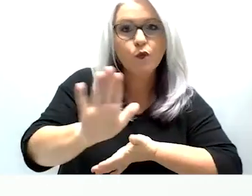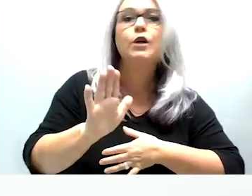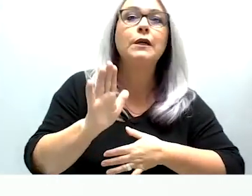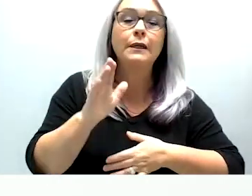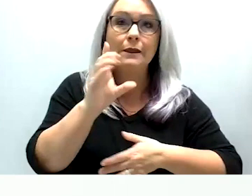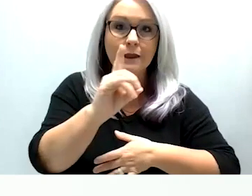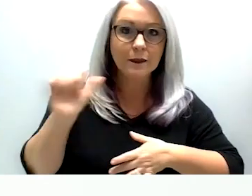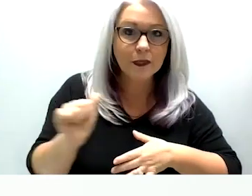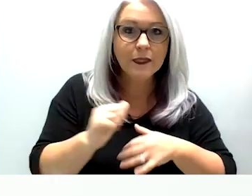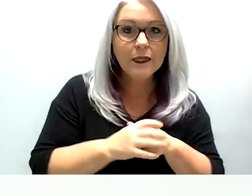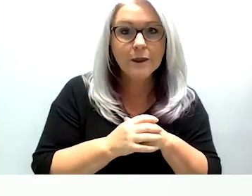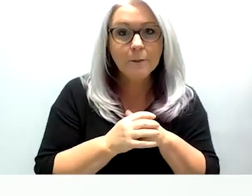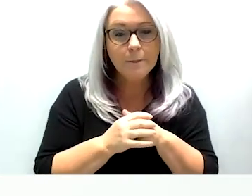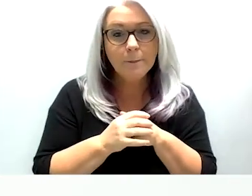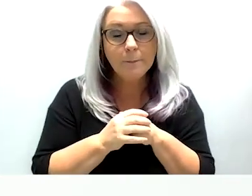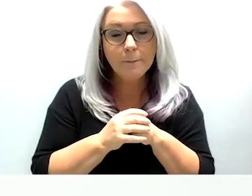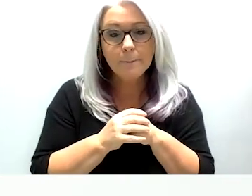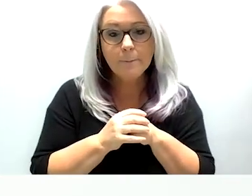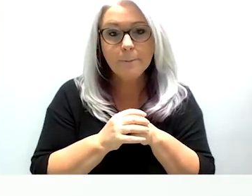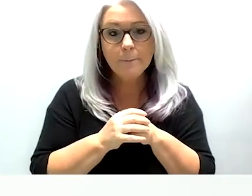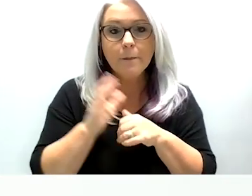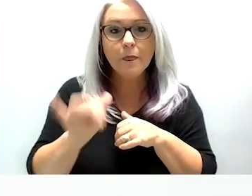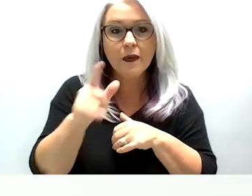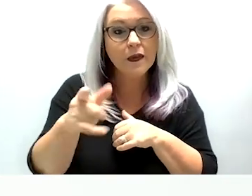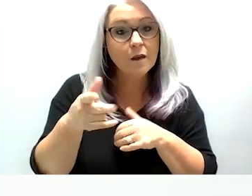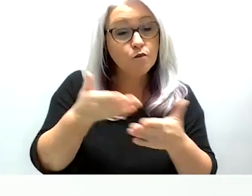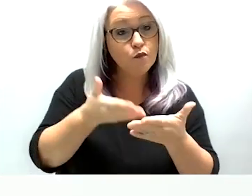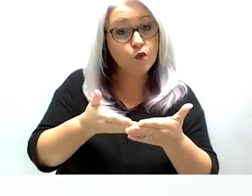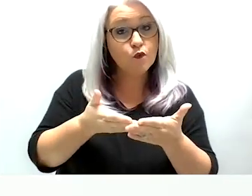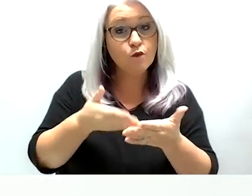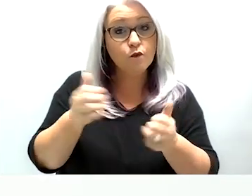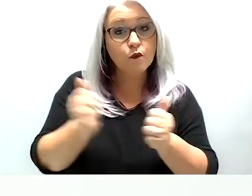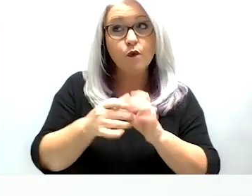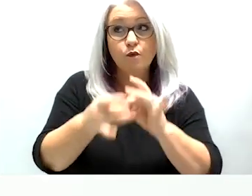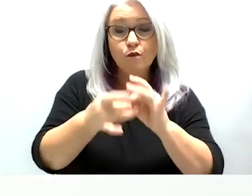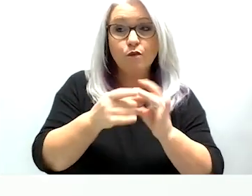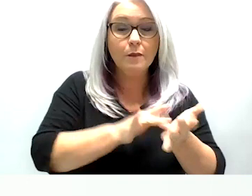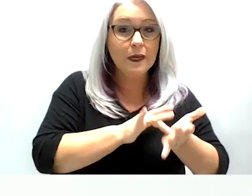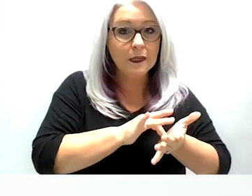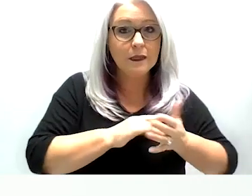difficult to prove medically, basically from a legal perspective again I'm not a